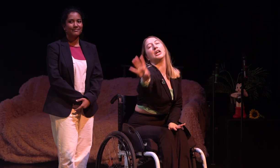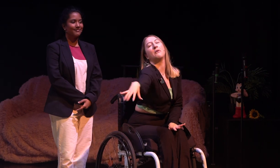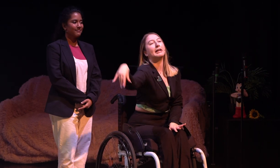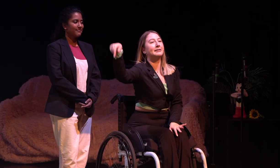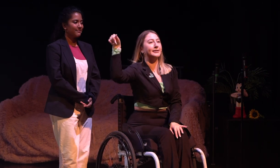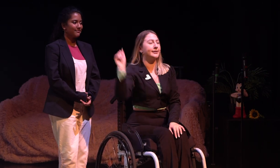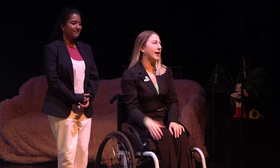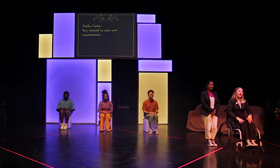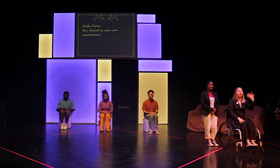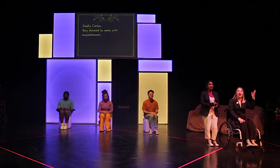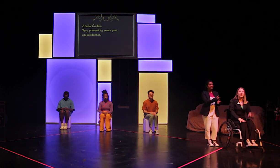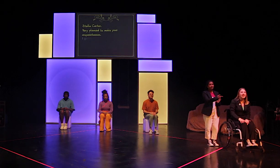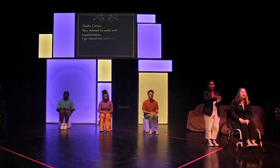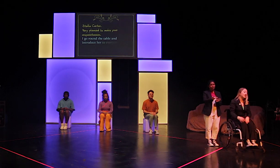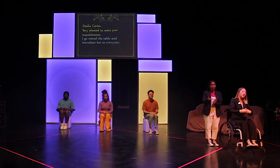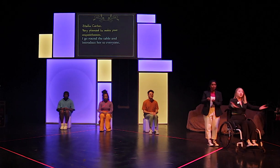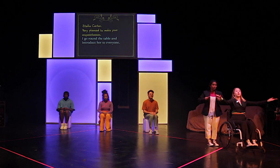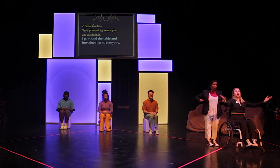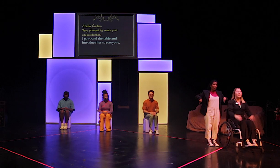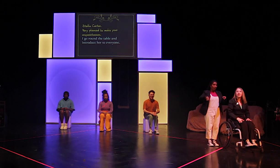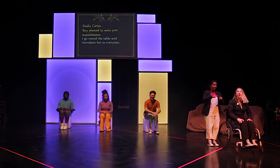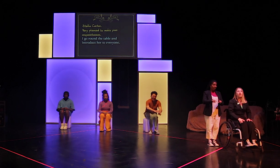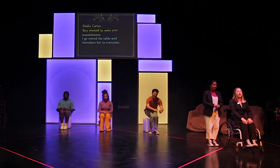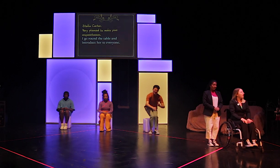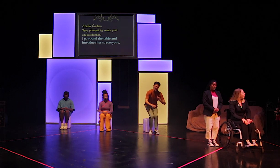your acquaintances.' I go round the table and introduce her to everyone.